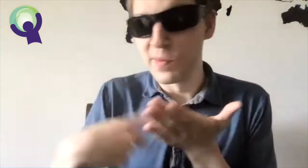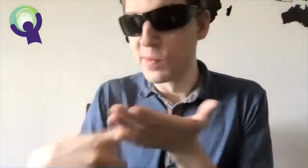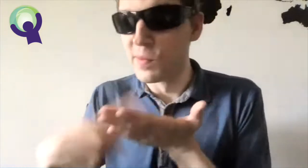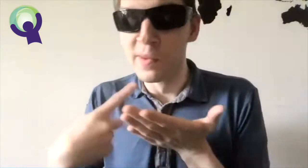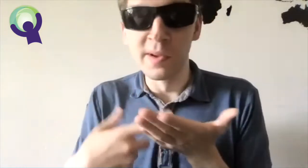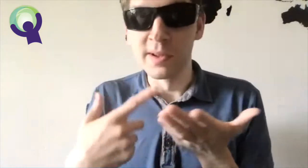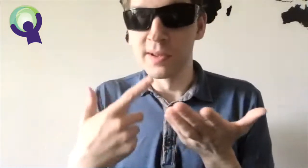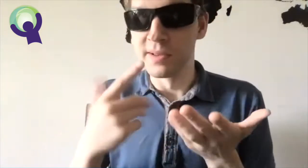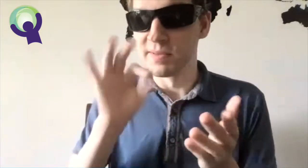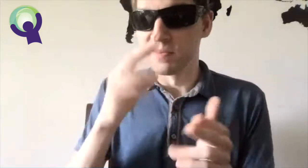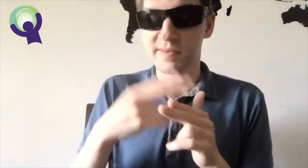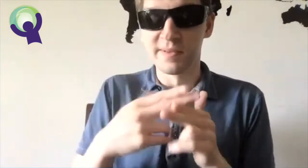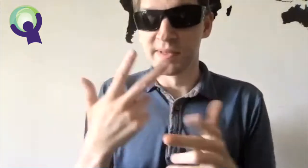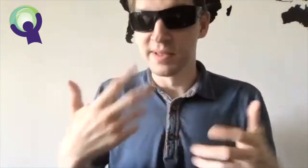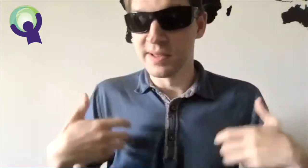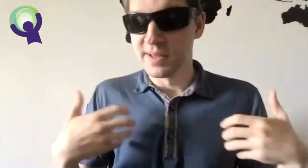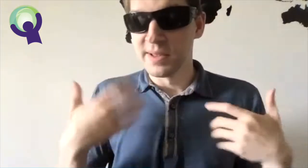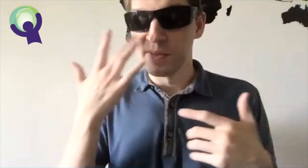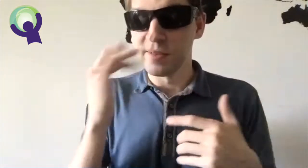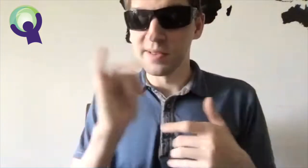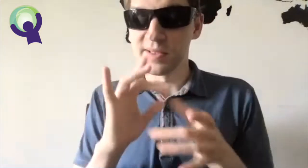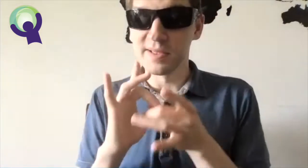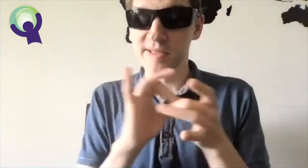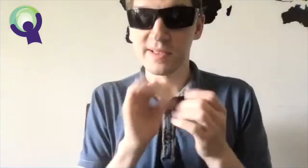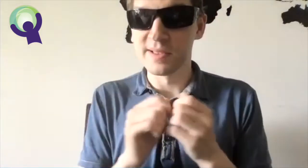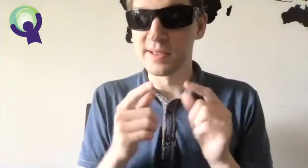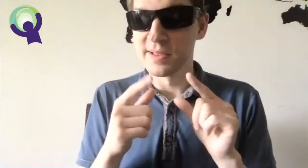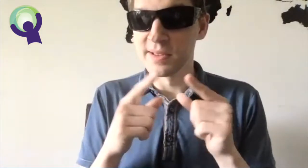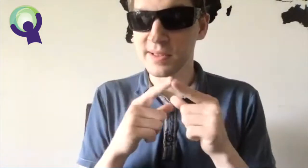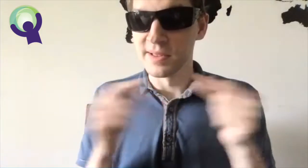going through a depression, just trying to figure out where I was going with my life.